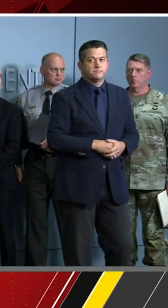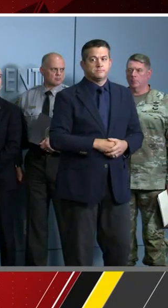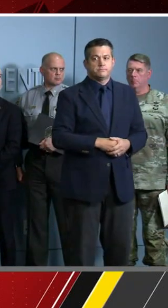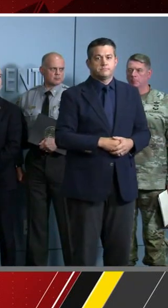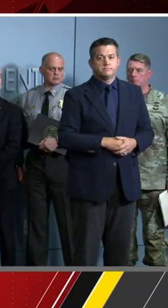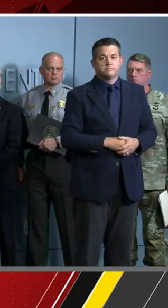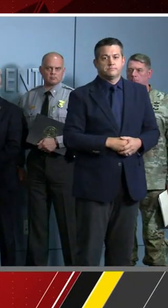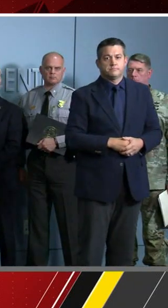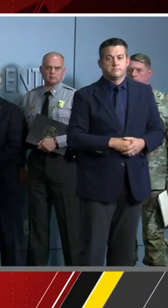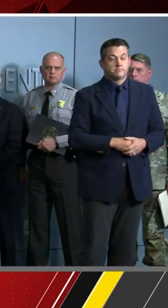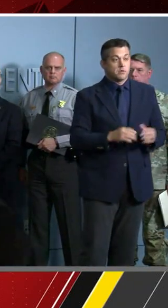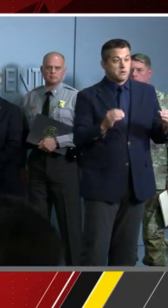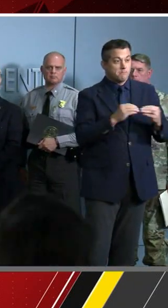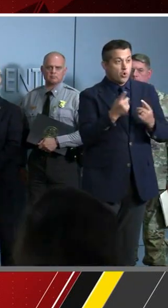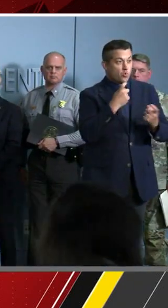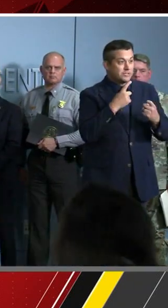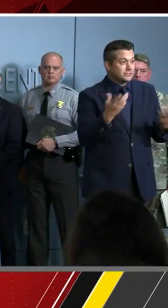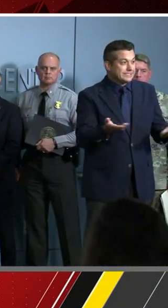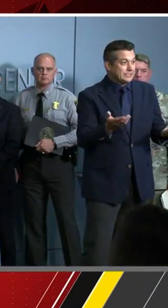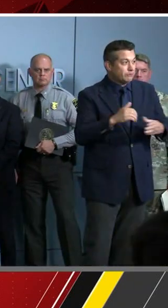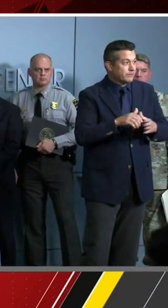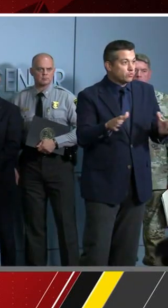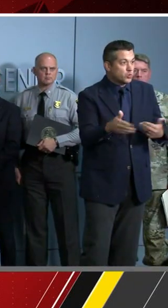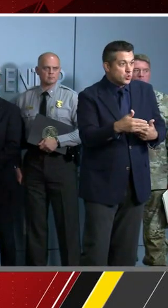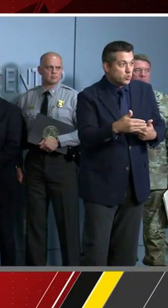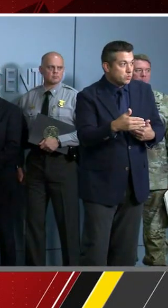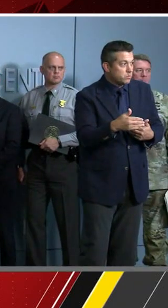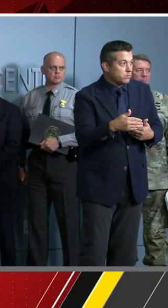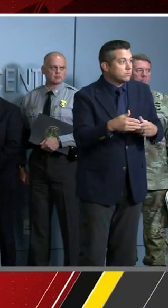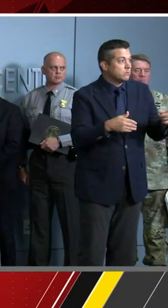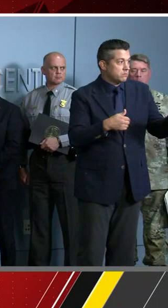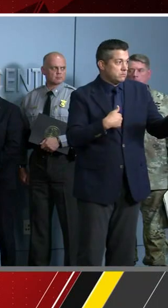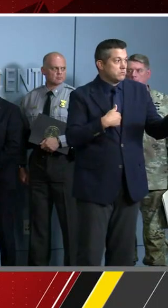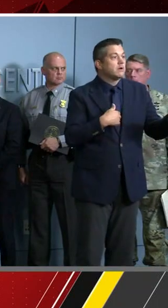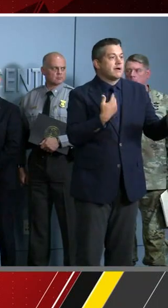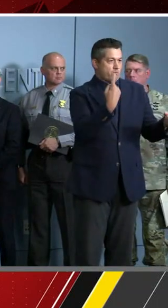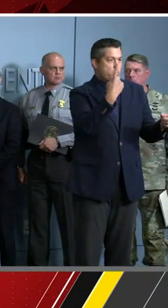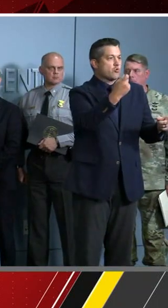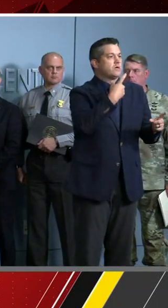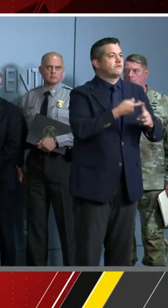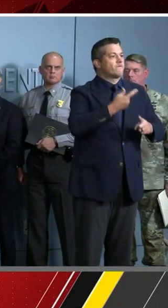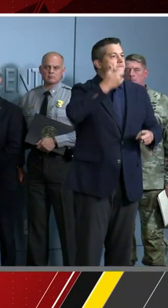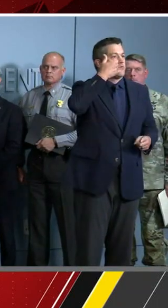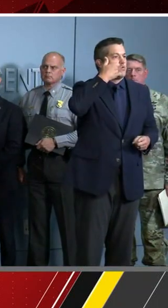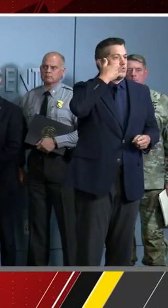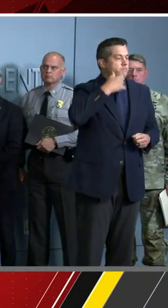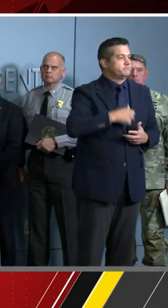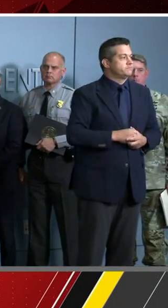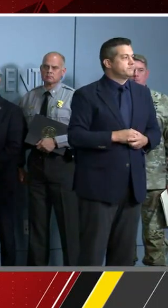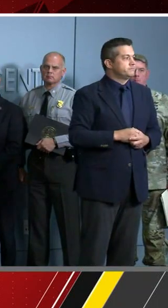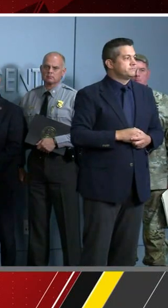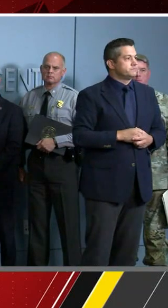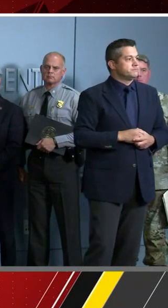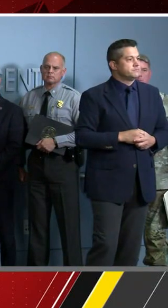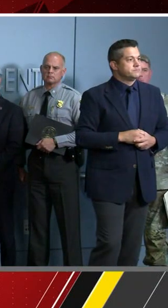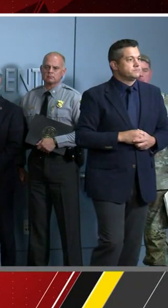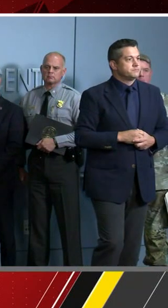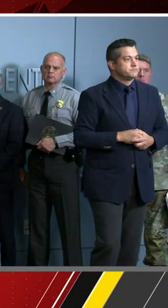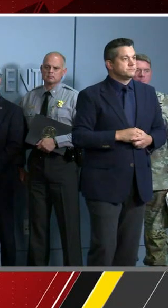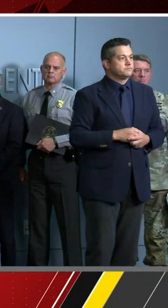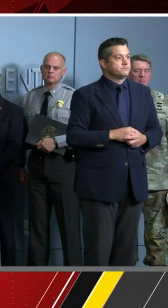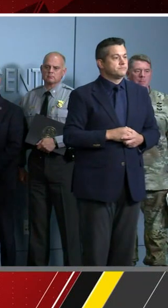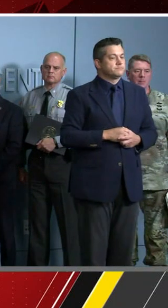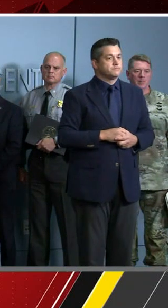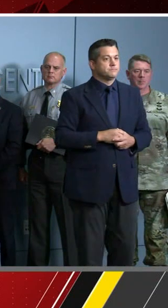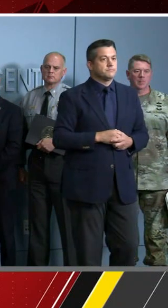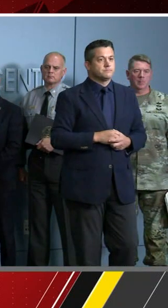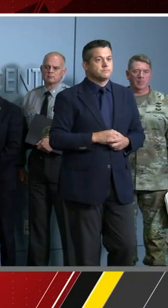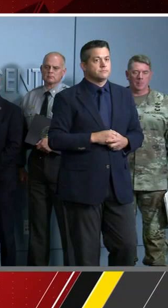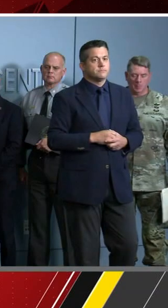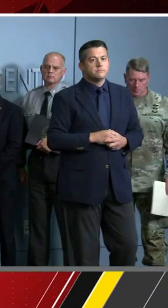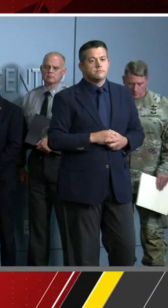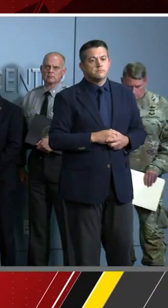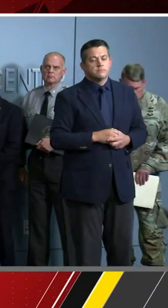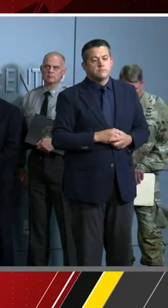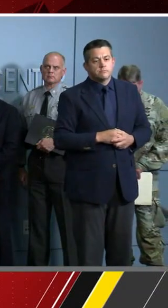Any other questions in the room?